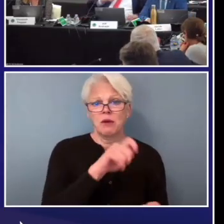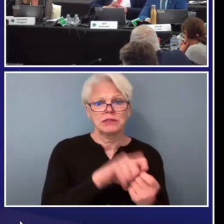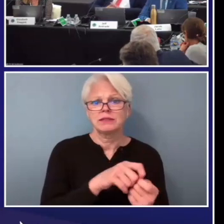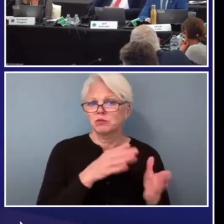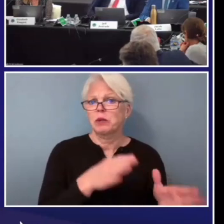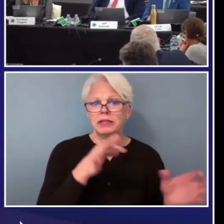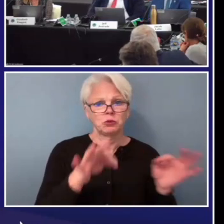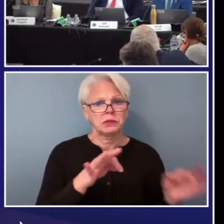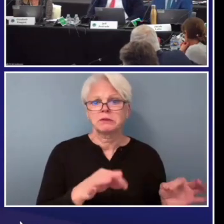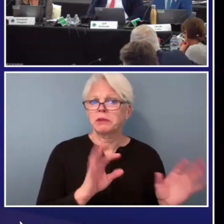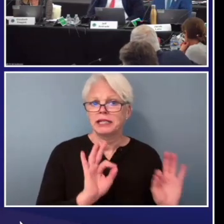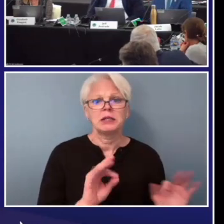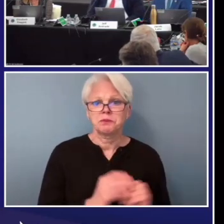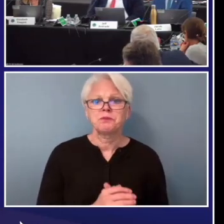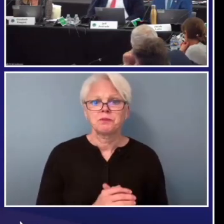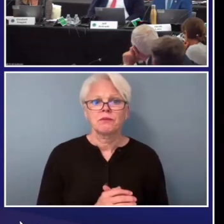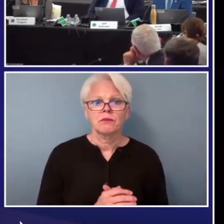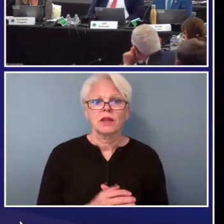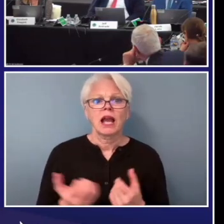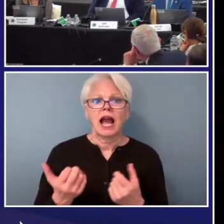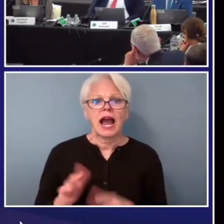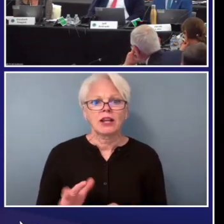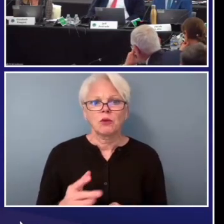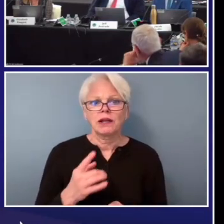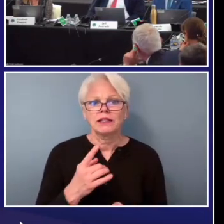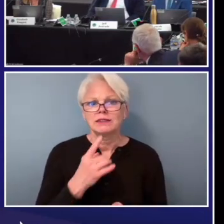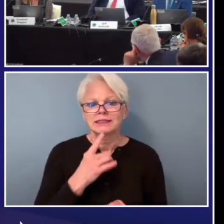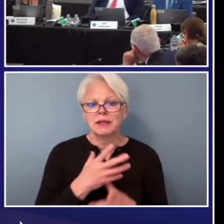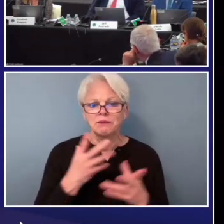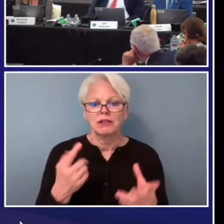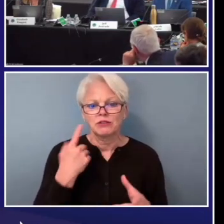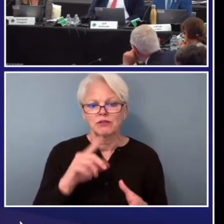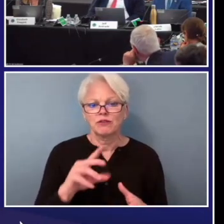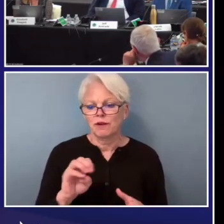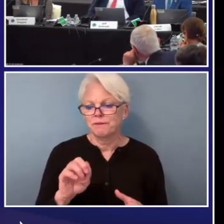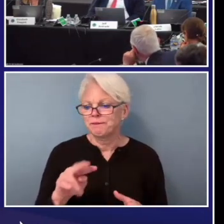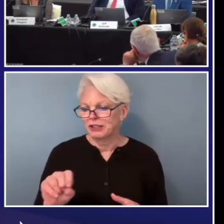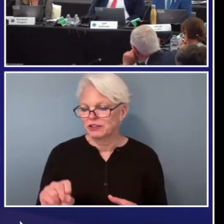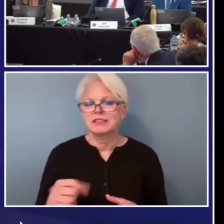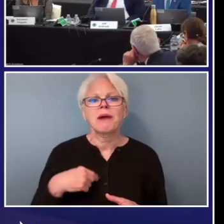Um, you know, I don't want to speak too much to merits here, but I think that this does very much mirror, you know, positions